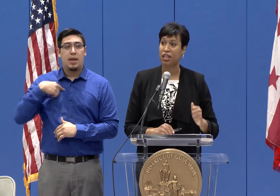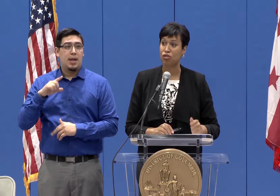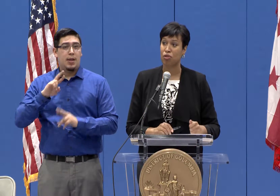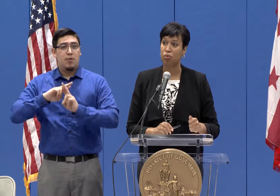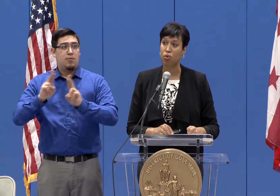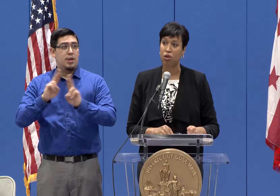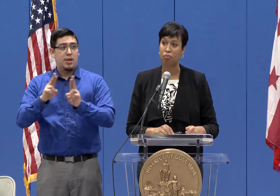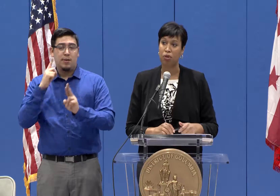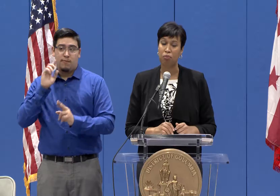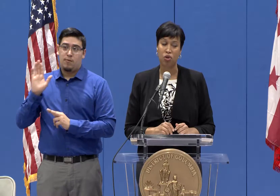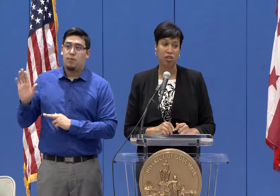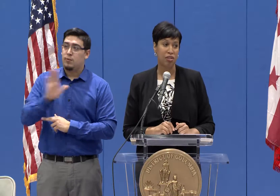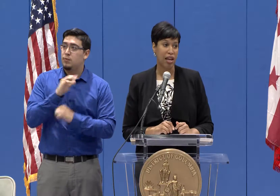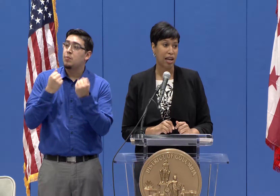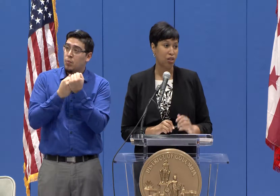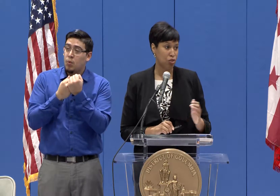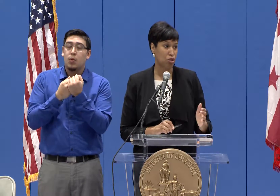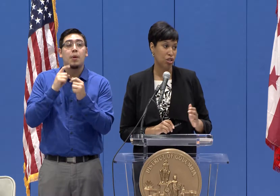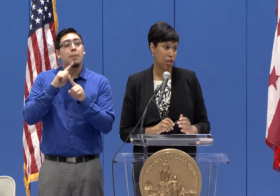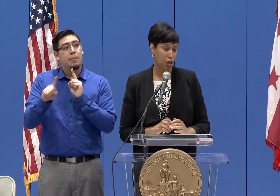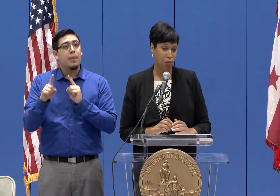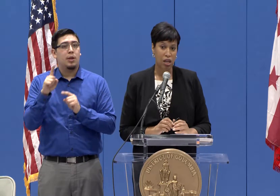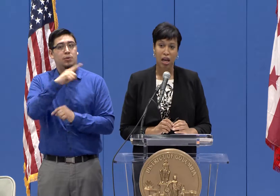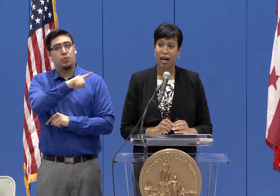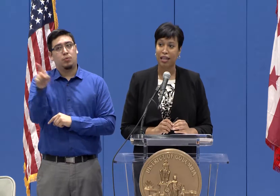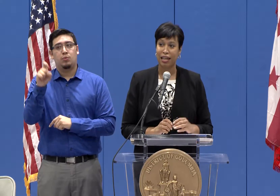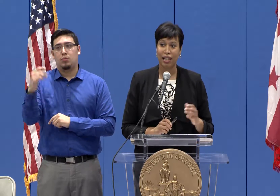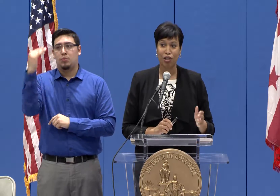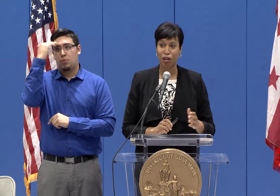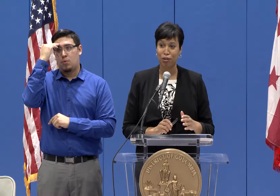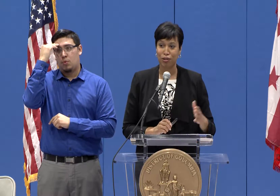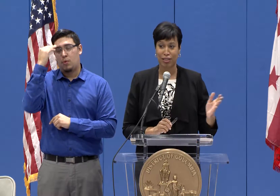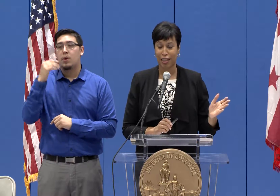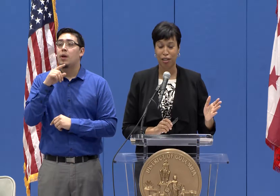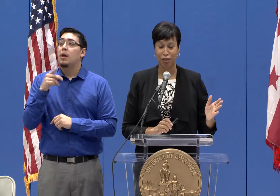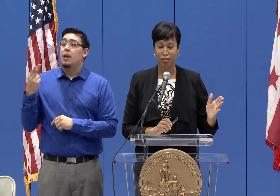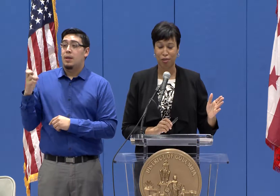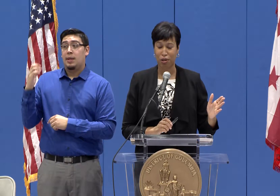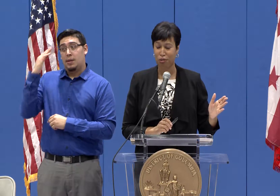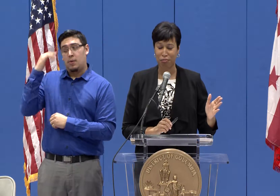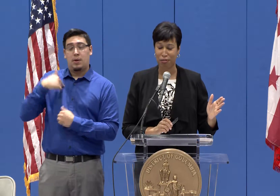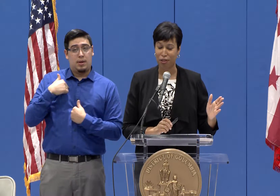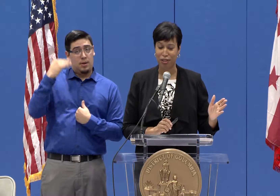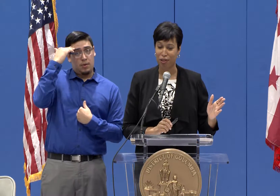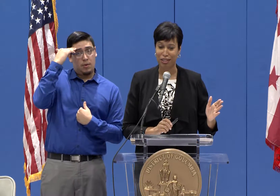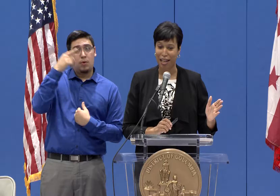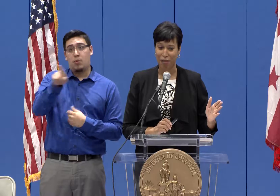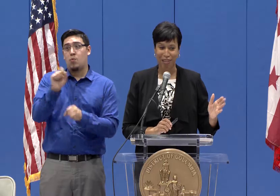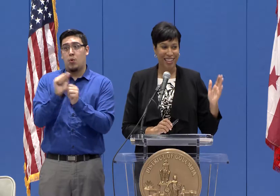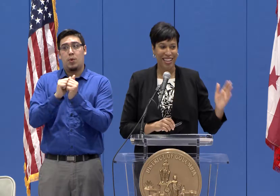FOR HIS SUPPORT BUT MORE THAN THAT I KNOW HE KNOWS BECAUSE HE HAS WORKED WITH ME FOR A LONG TIME.